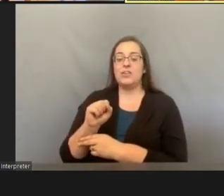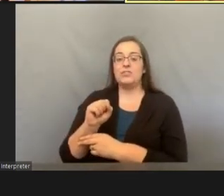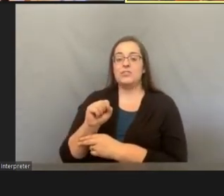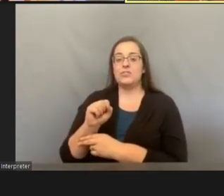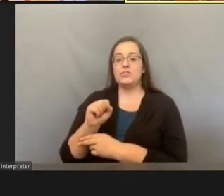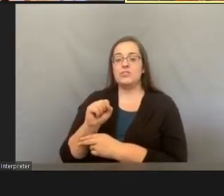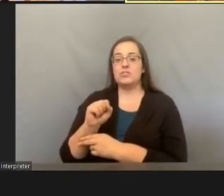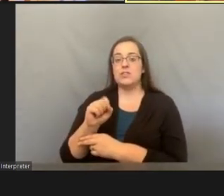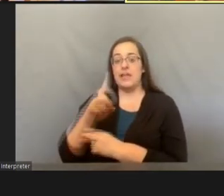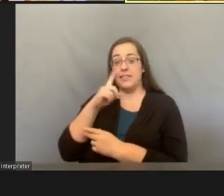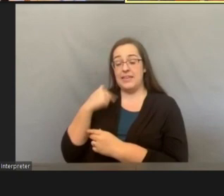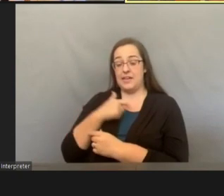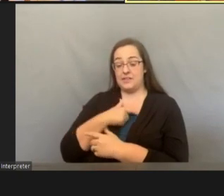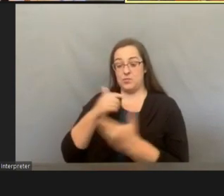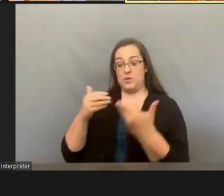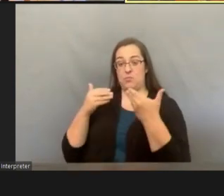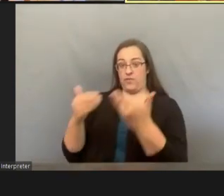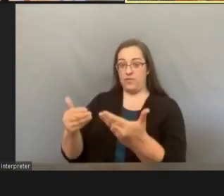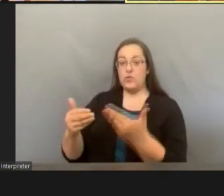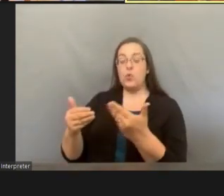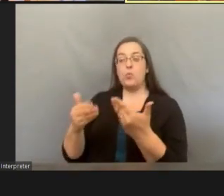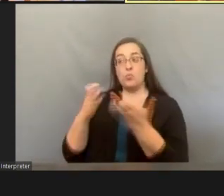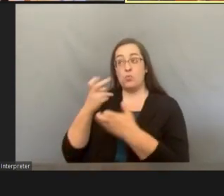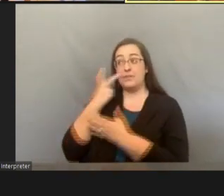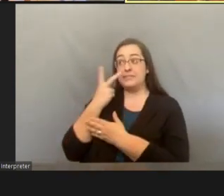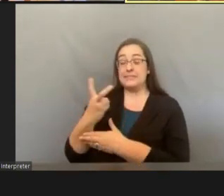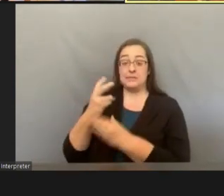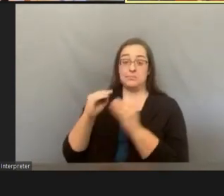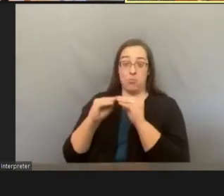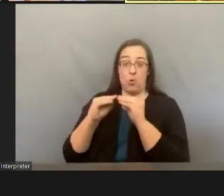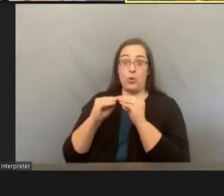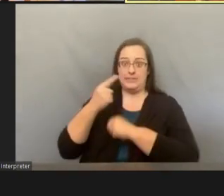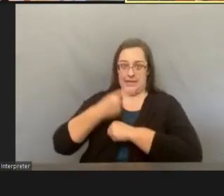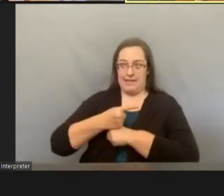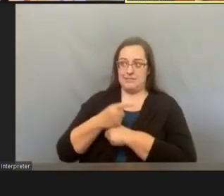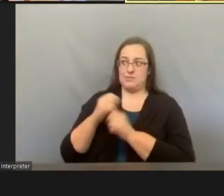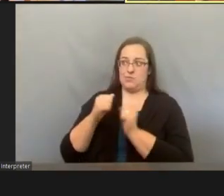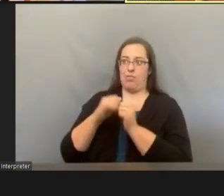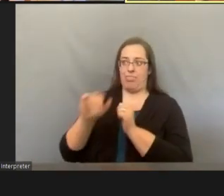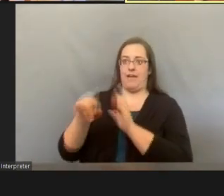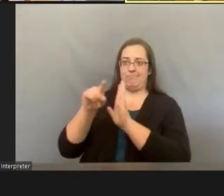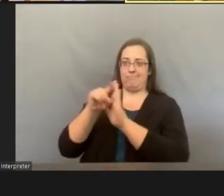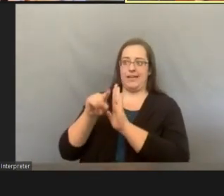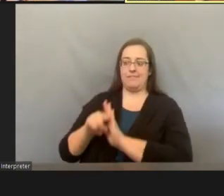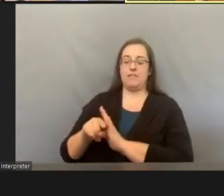THAT WAS THE FIRST DAY WE REALLY HAD A LARGE NUMBER OF NET NEGATIVE ACTIVE CASES.